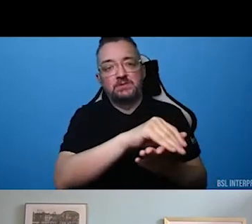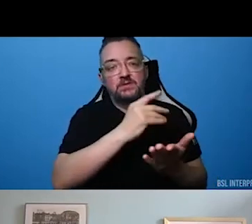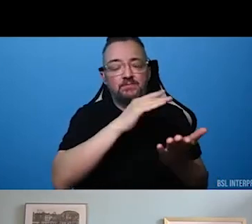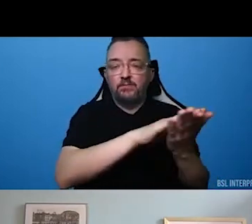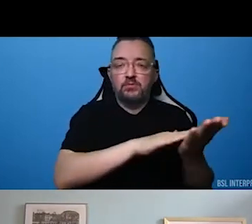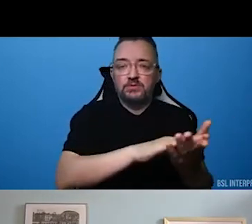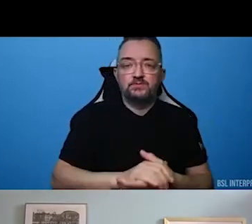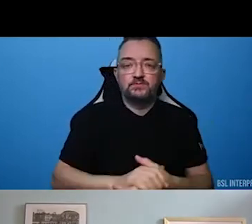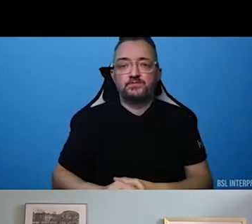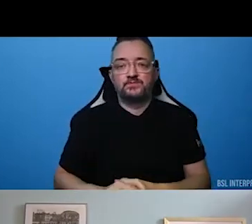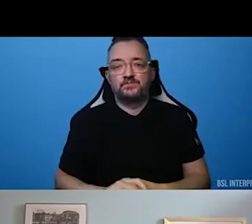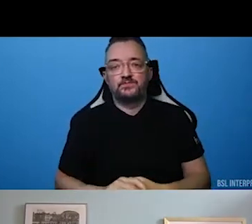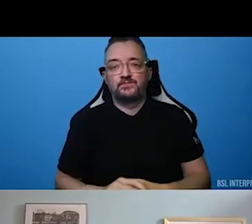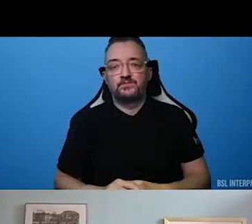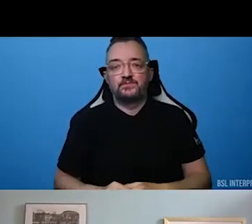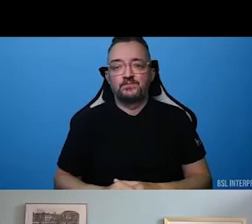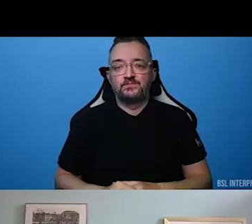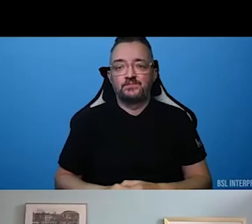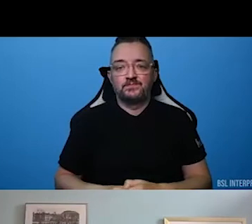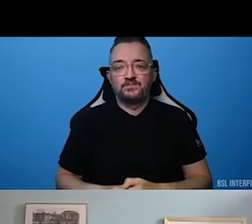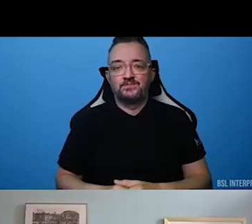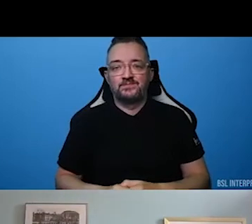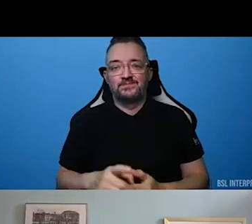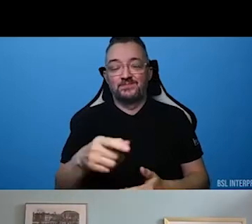Wow well-drawing question.